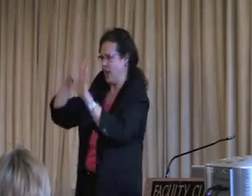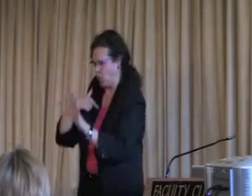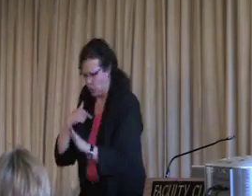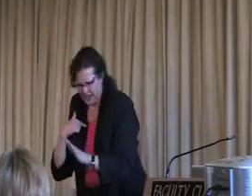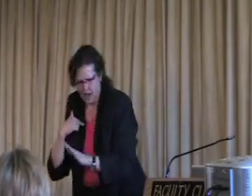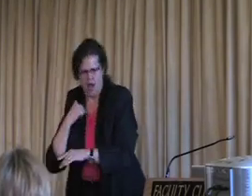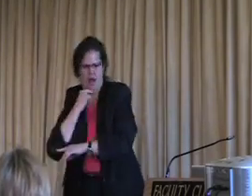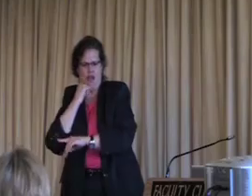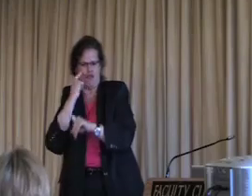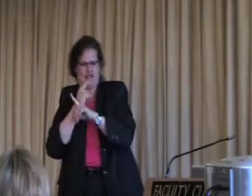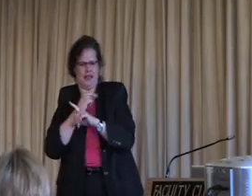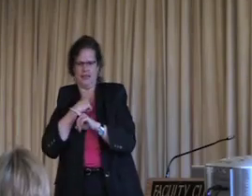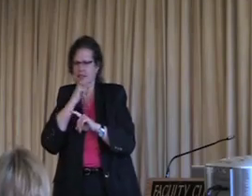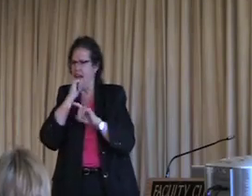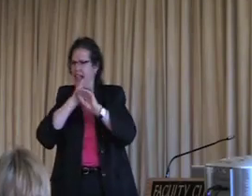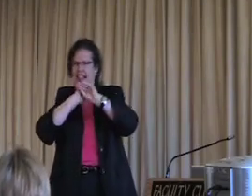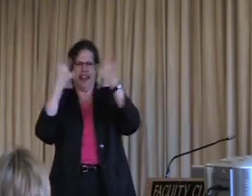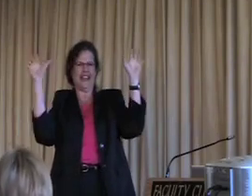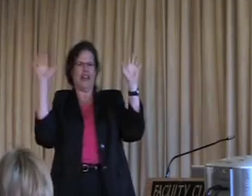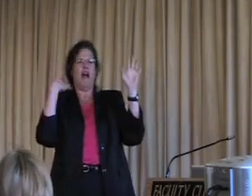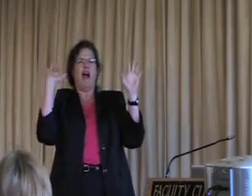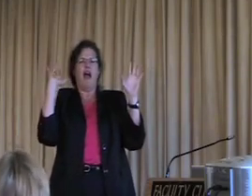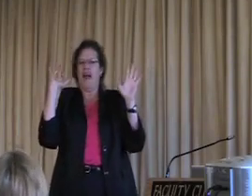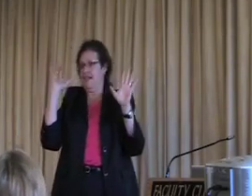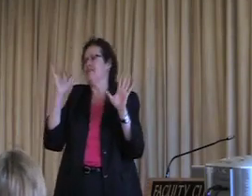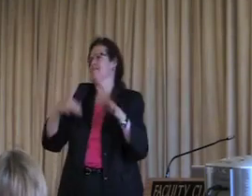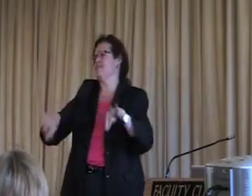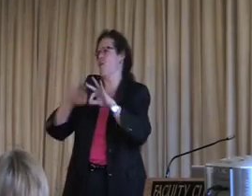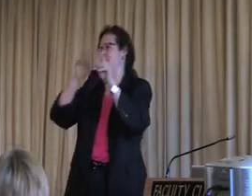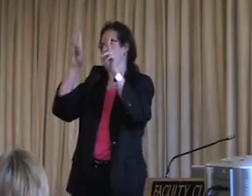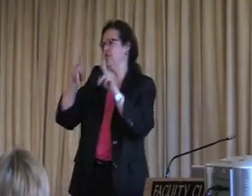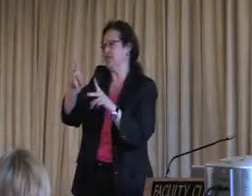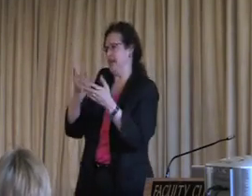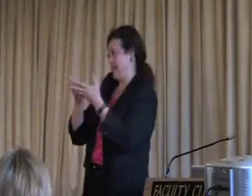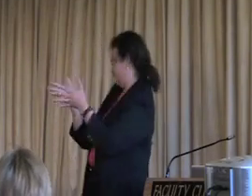to figure out, okay, this is what this means, this is how it needs to happen. She would